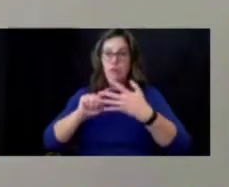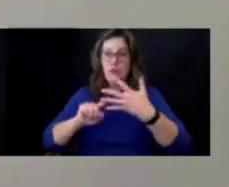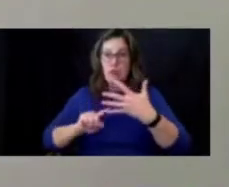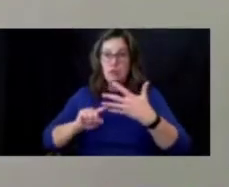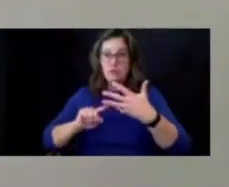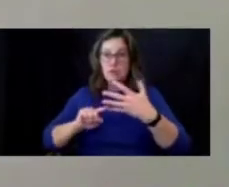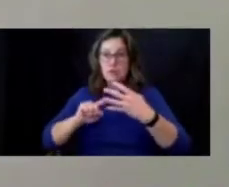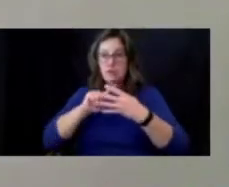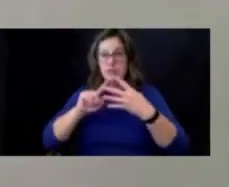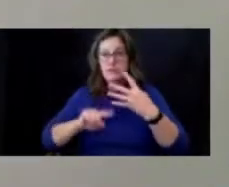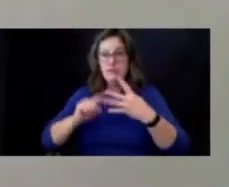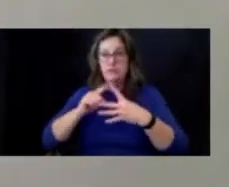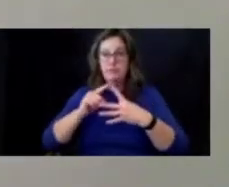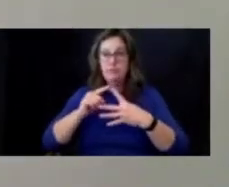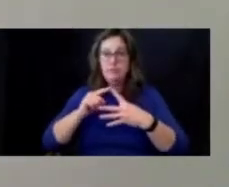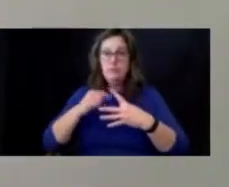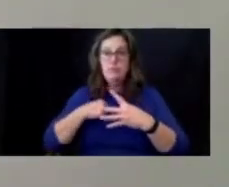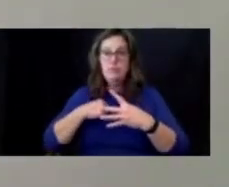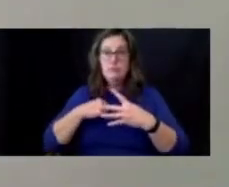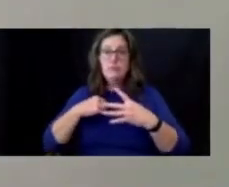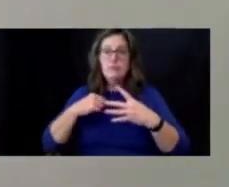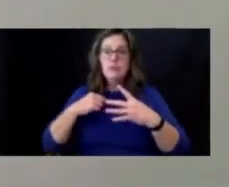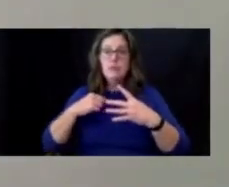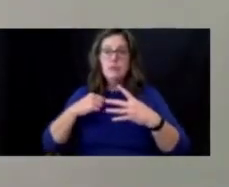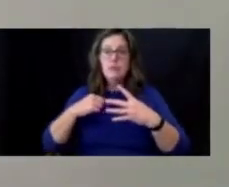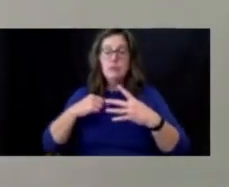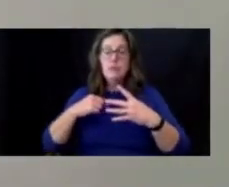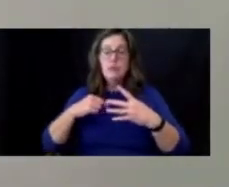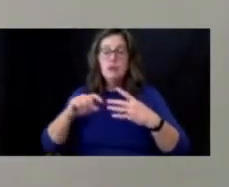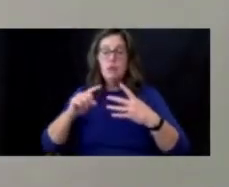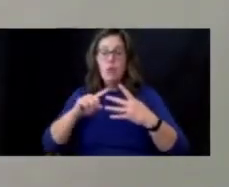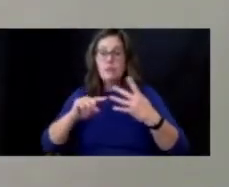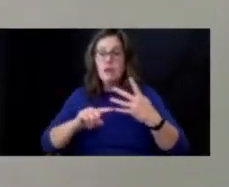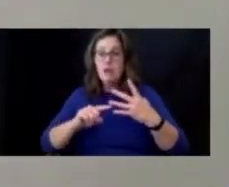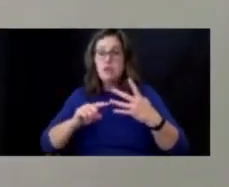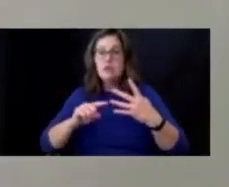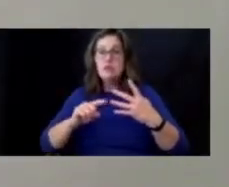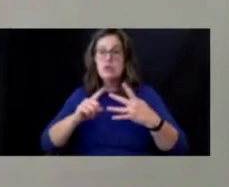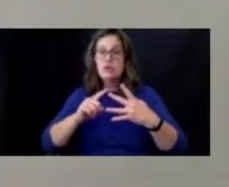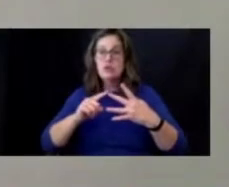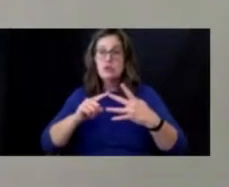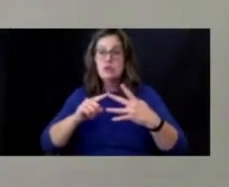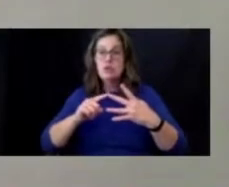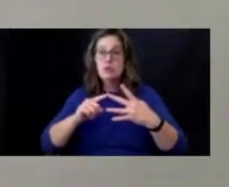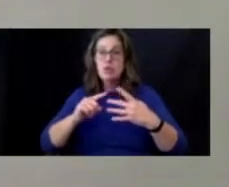in age was misdiagnosed with a health condition and from that moment forward i was committed to